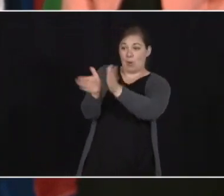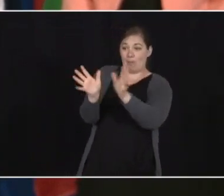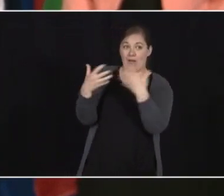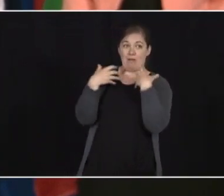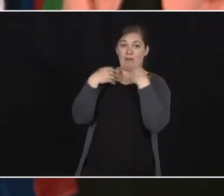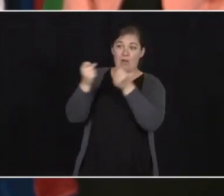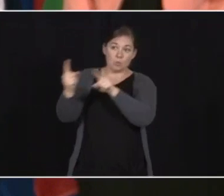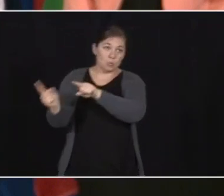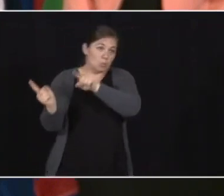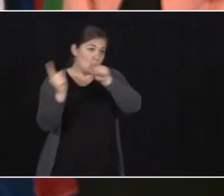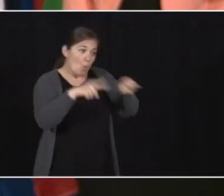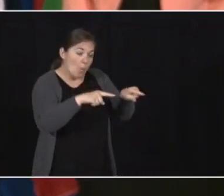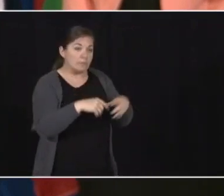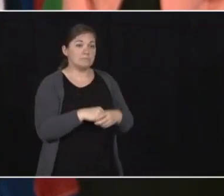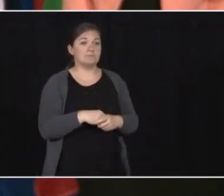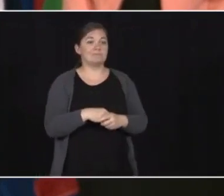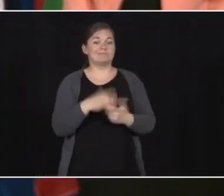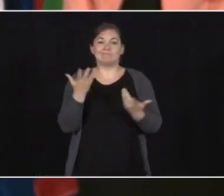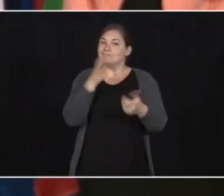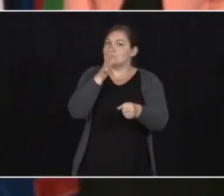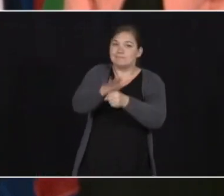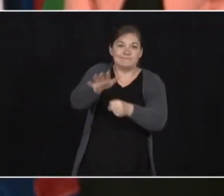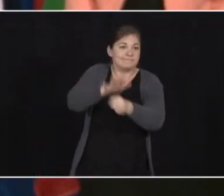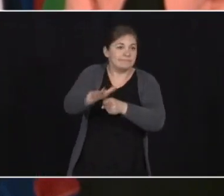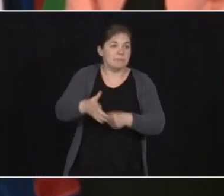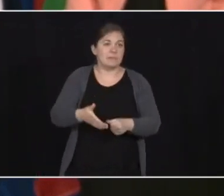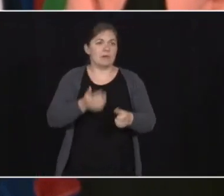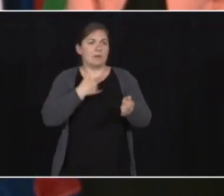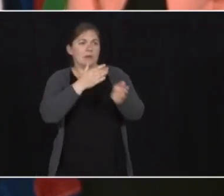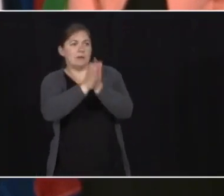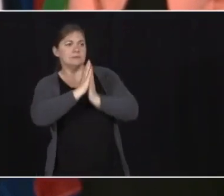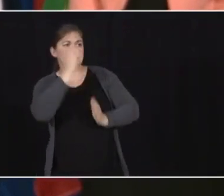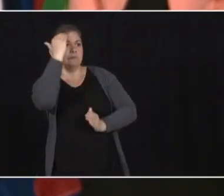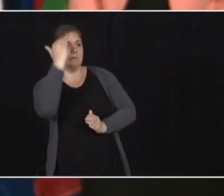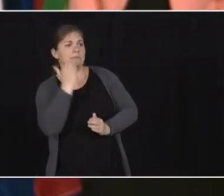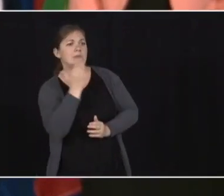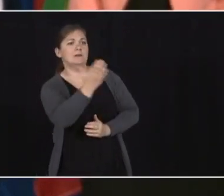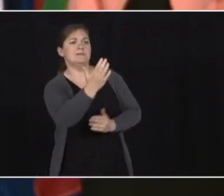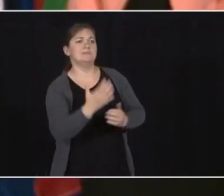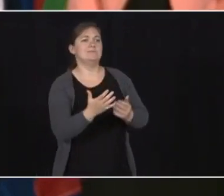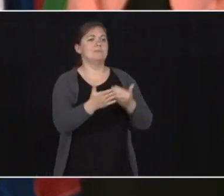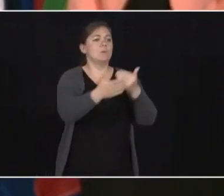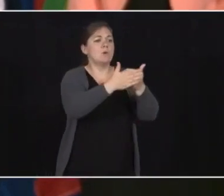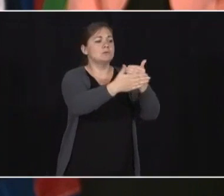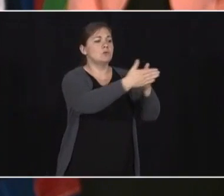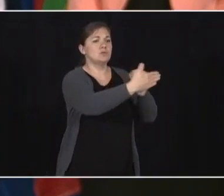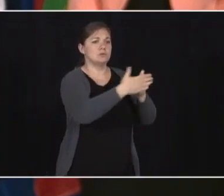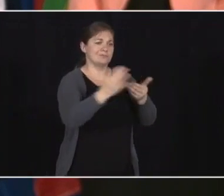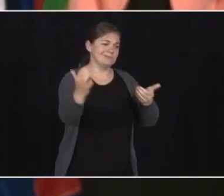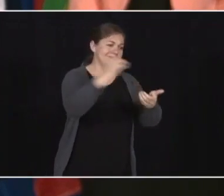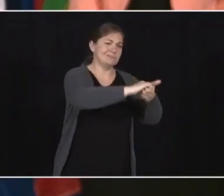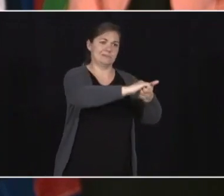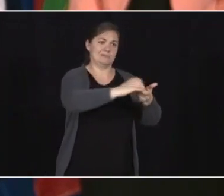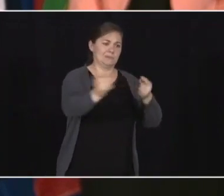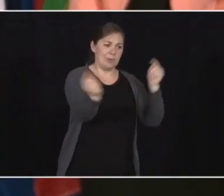That wasn't enough, and we called the local hospitals to do it.